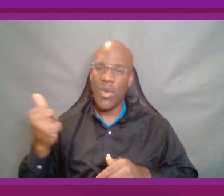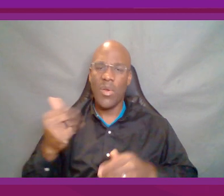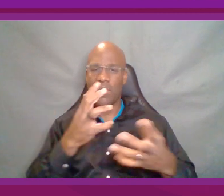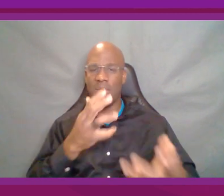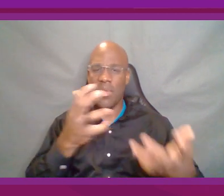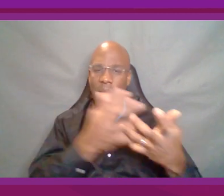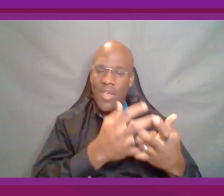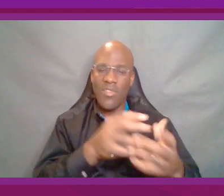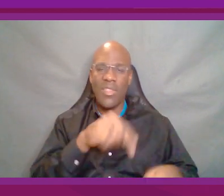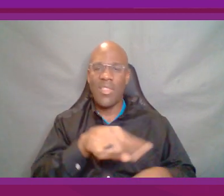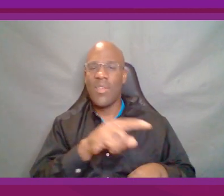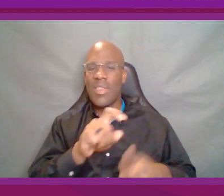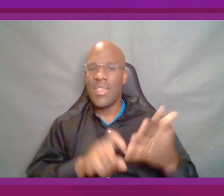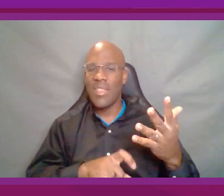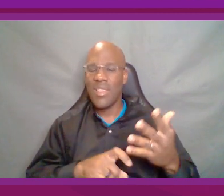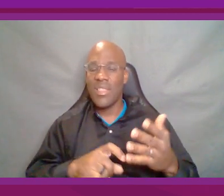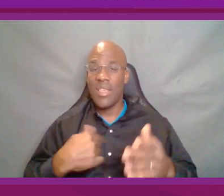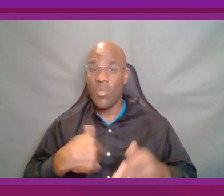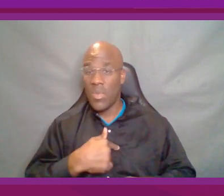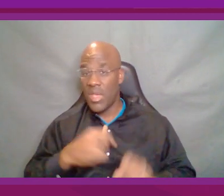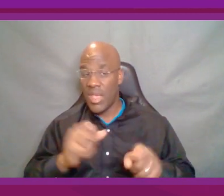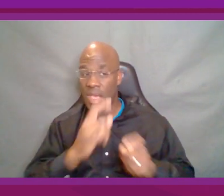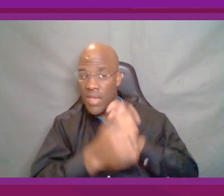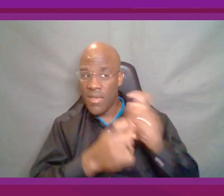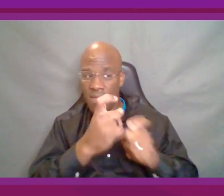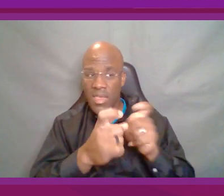Can we be just as happy having these alternative methods used